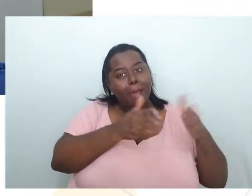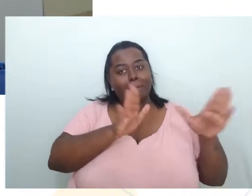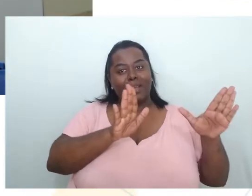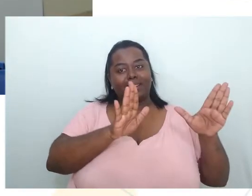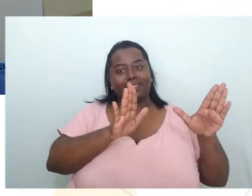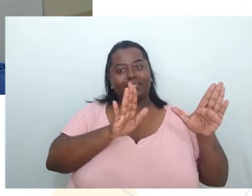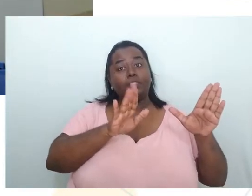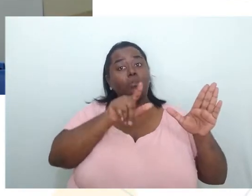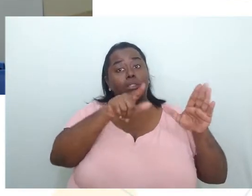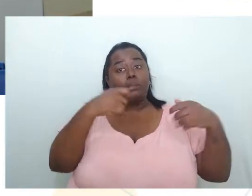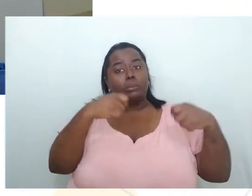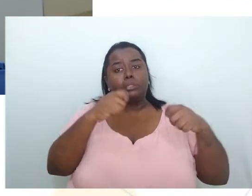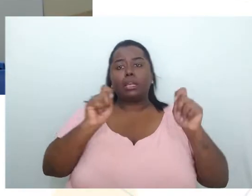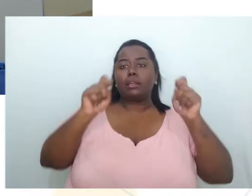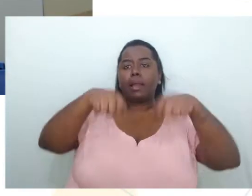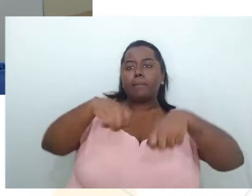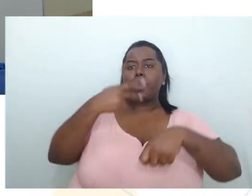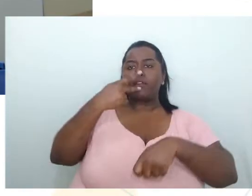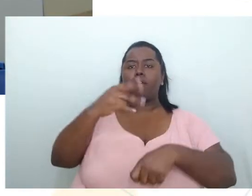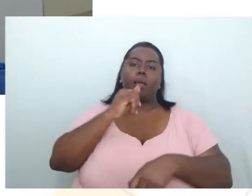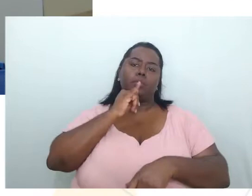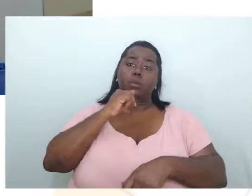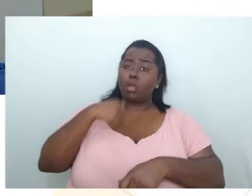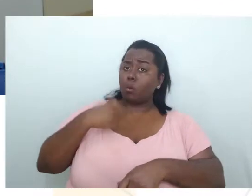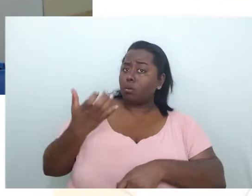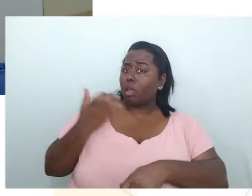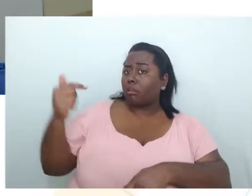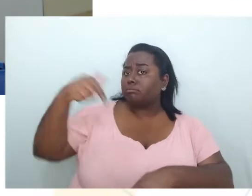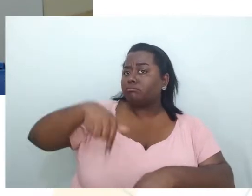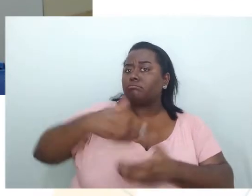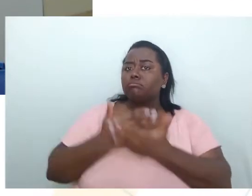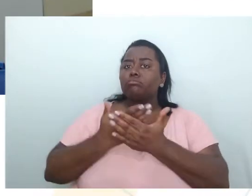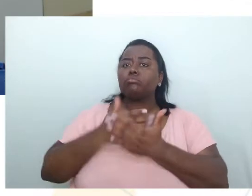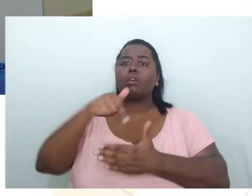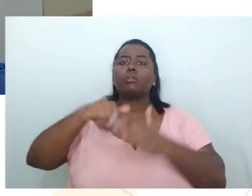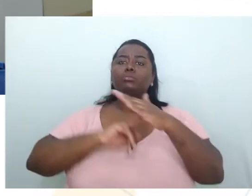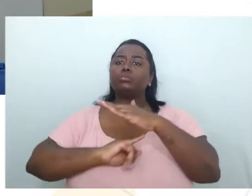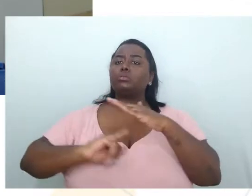if I want to come to this institution and I am in my 30s and